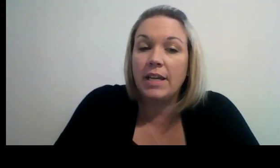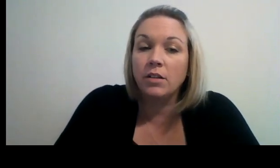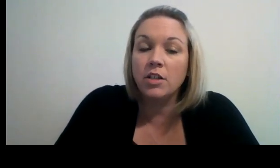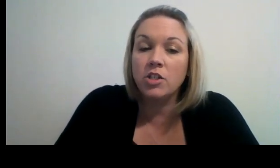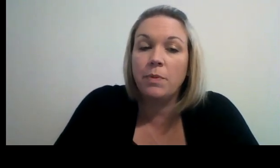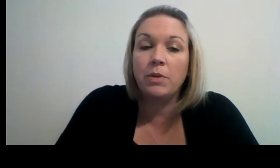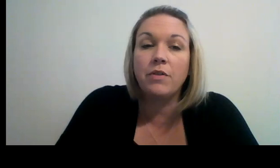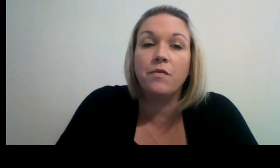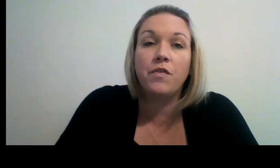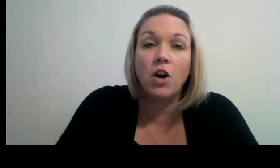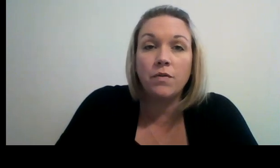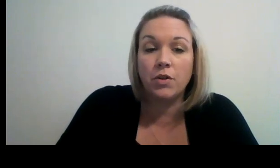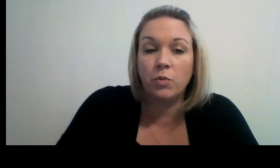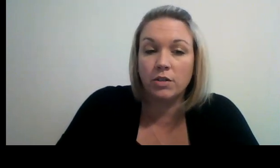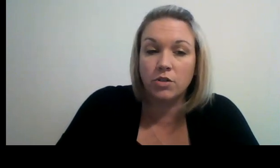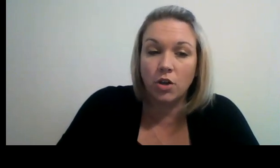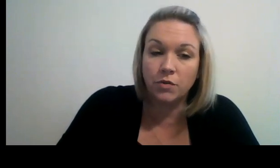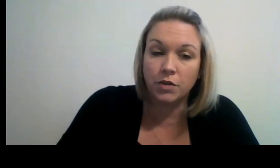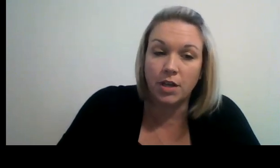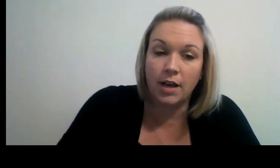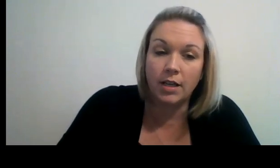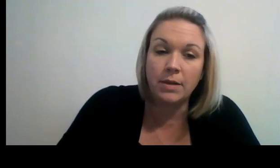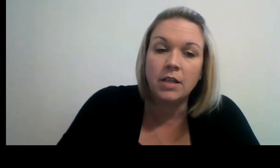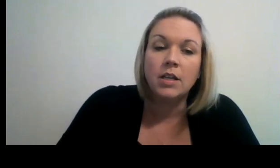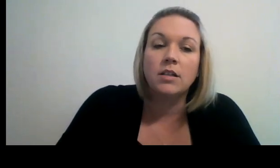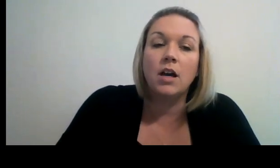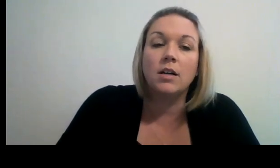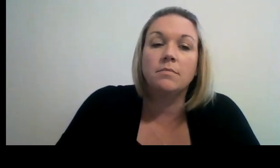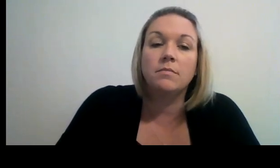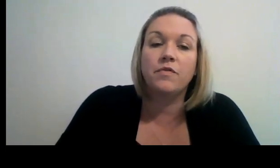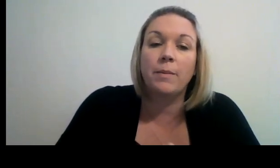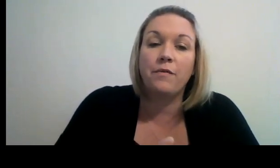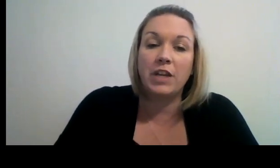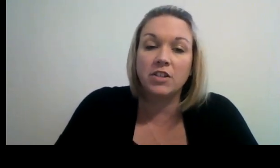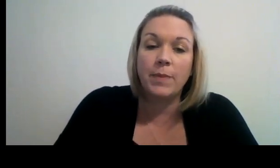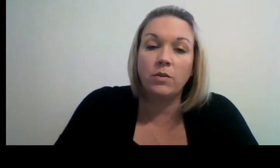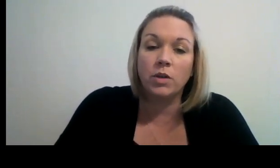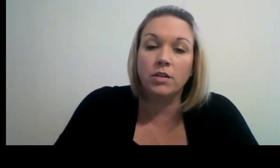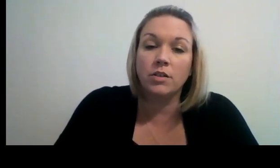English, but we've evolved the words over time, um, from a fingerspelled word